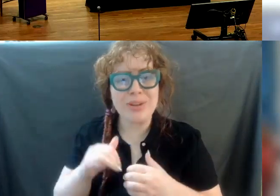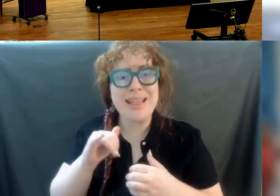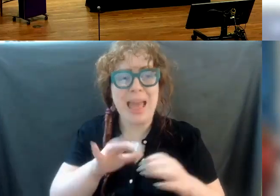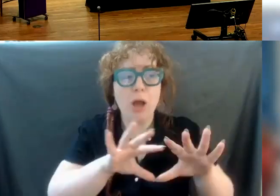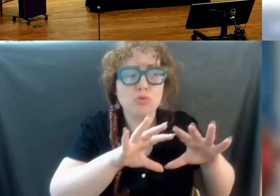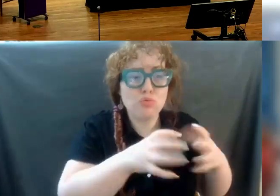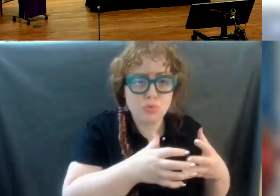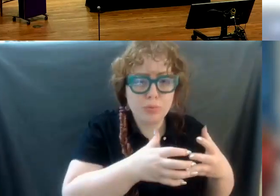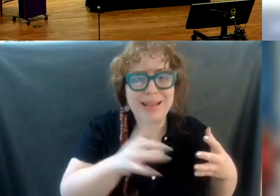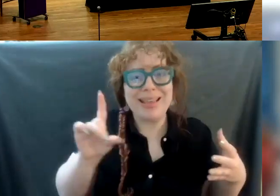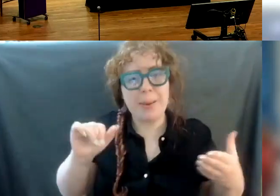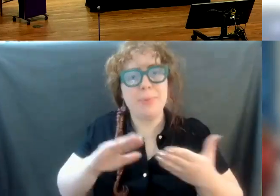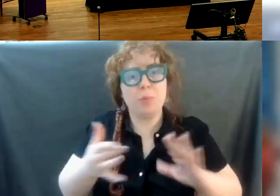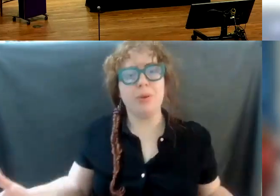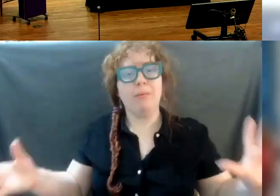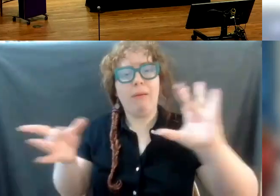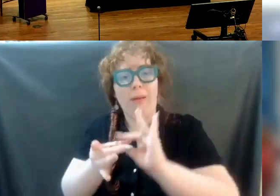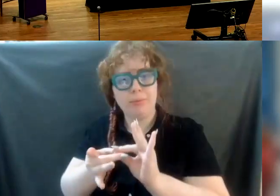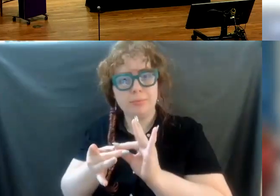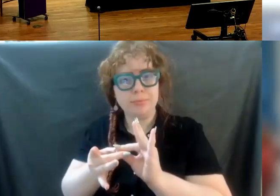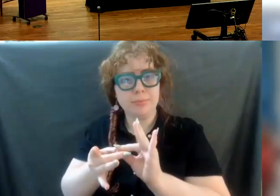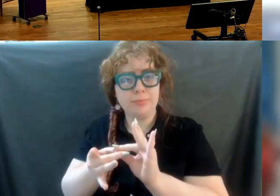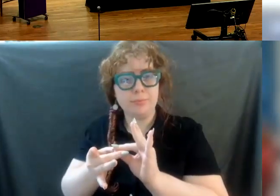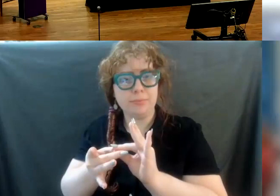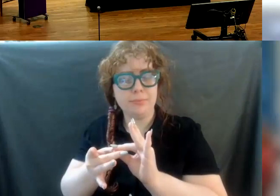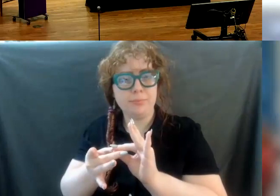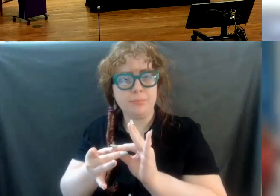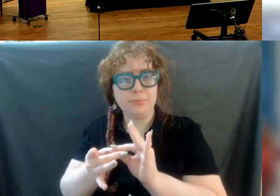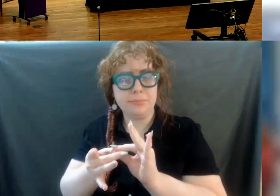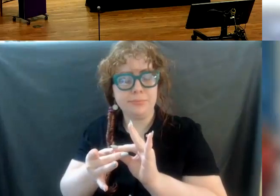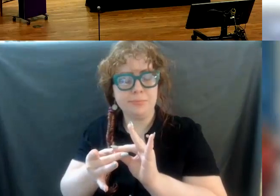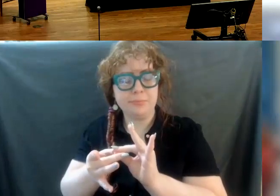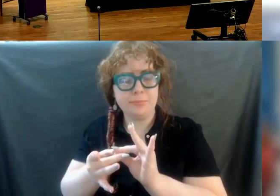what type of activities or things do you think that is important